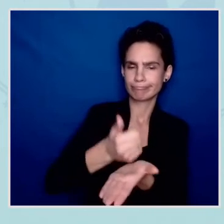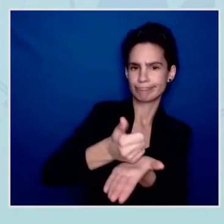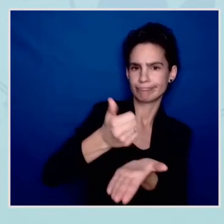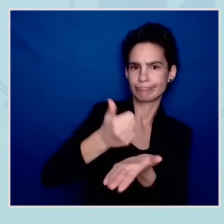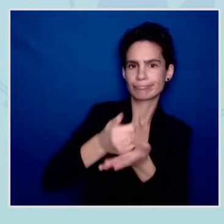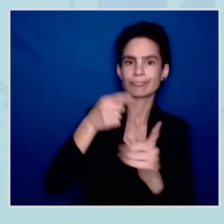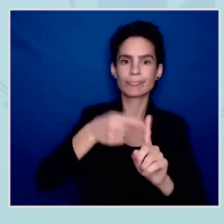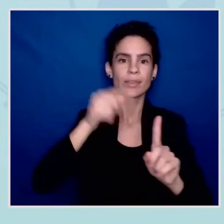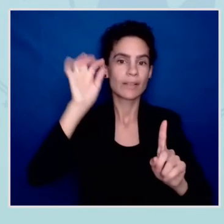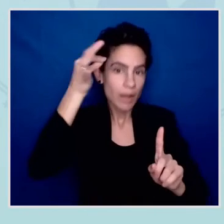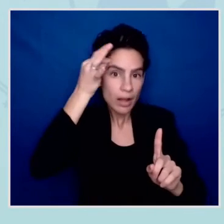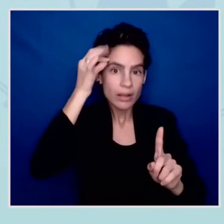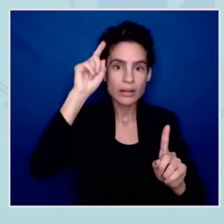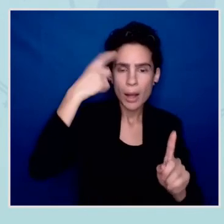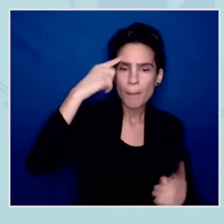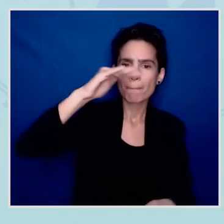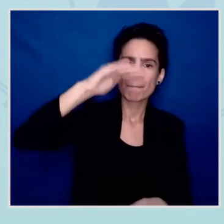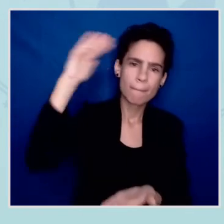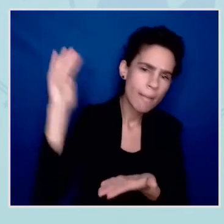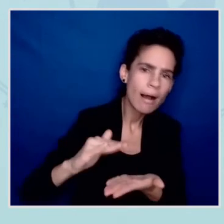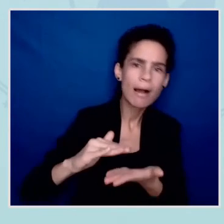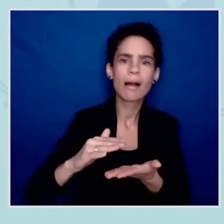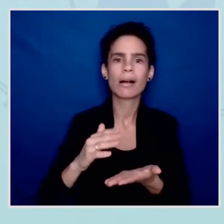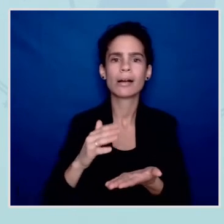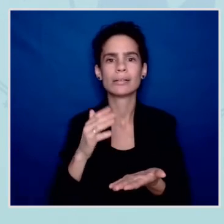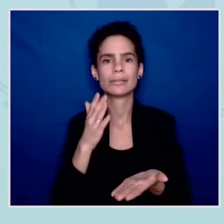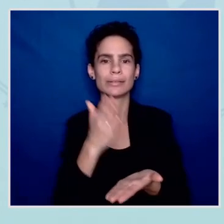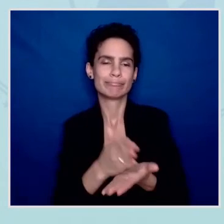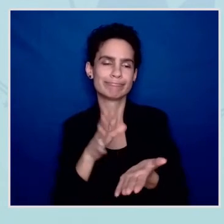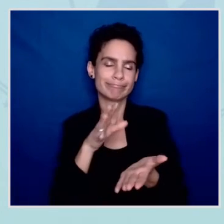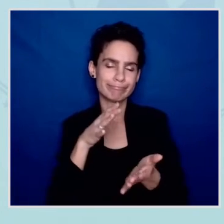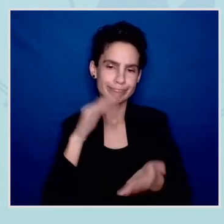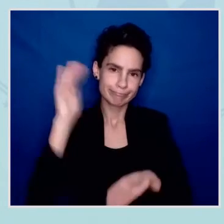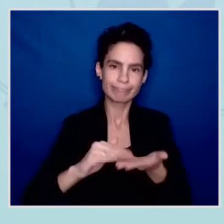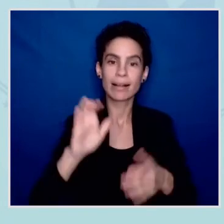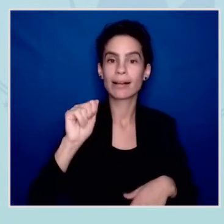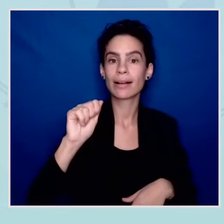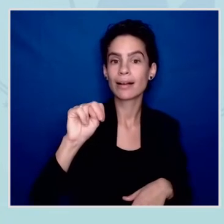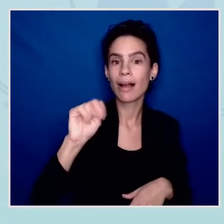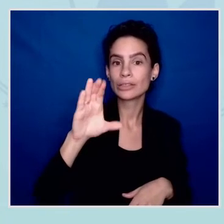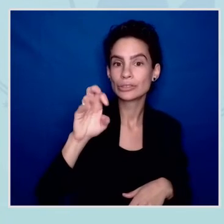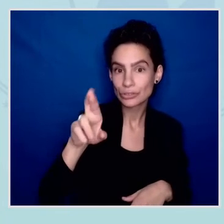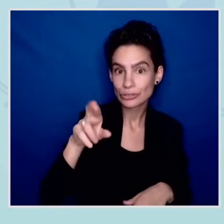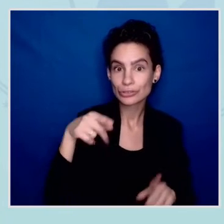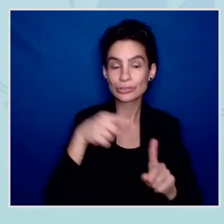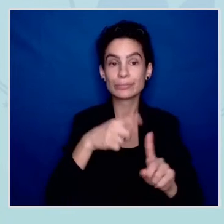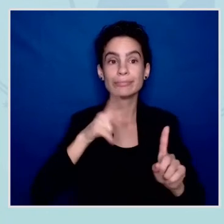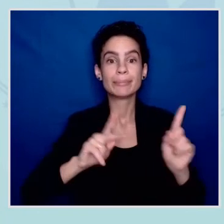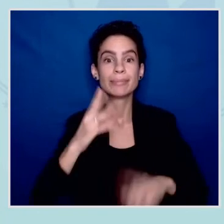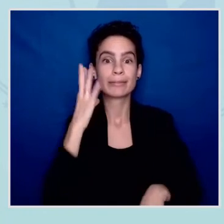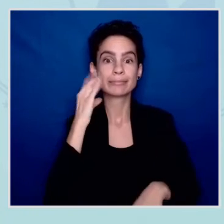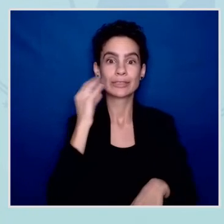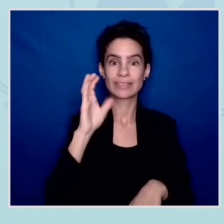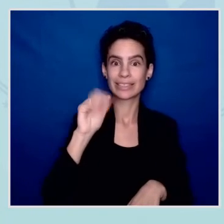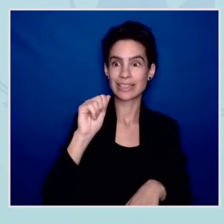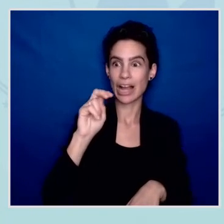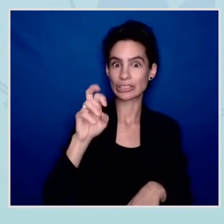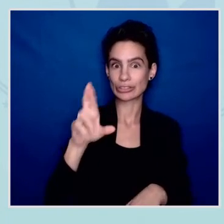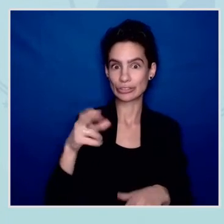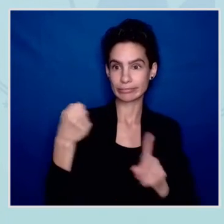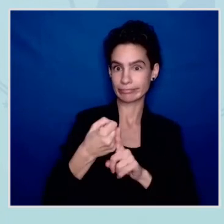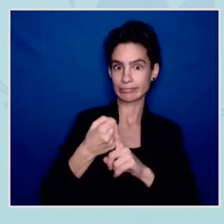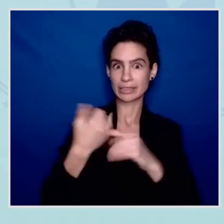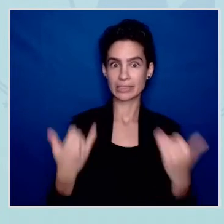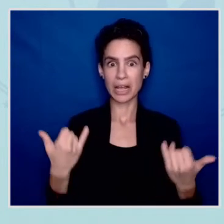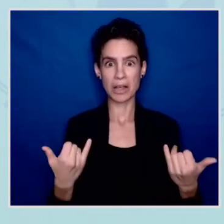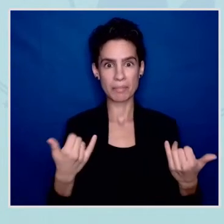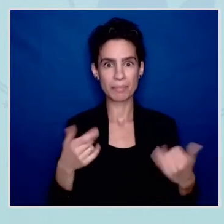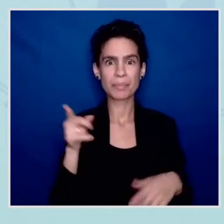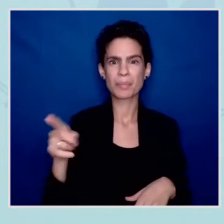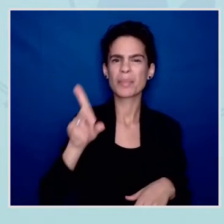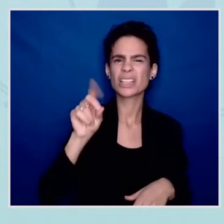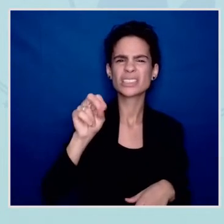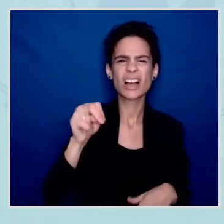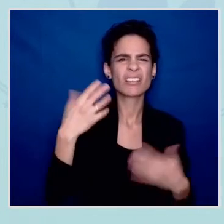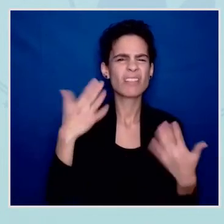HE WAS THERE TO HELP ME WATCH